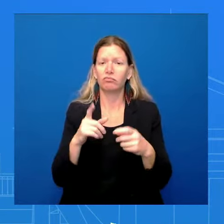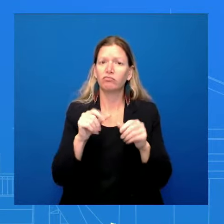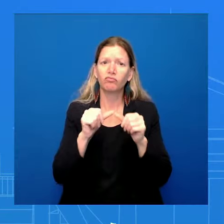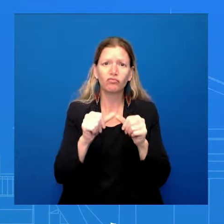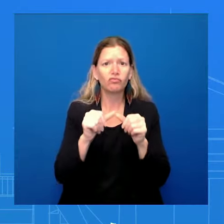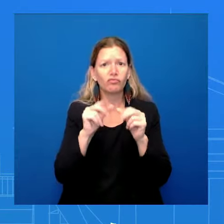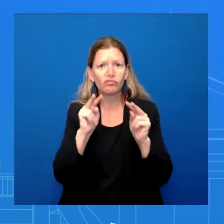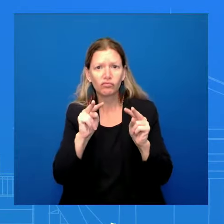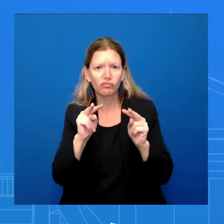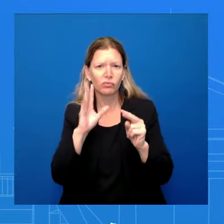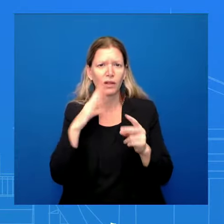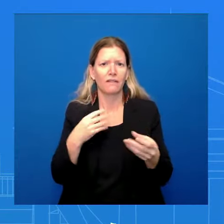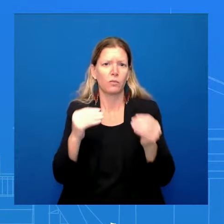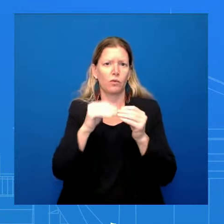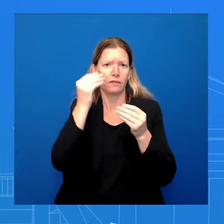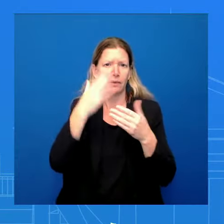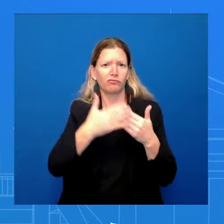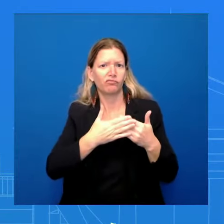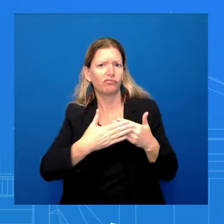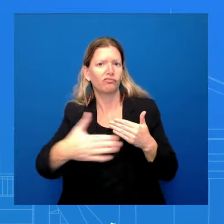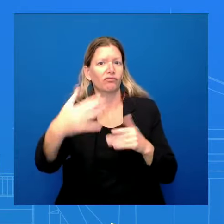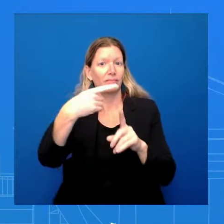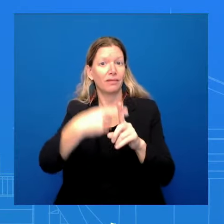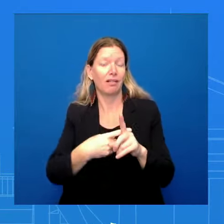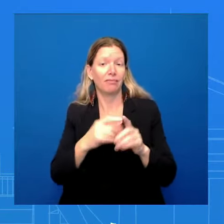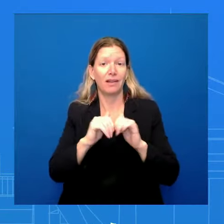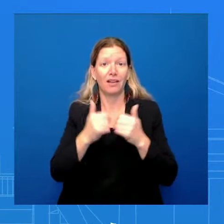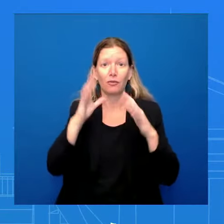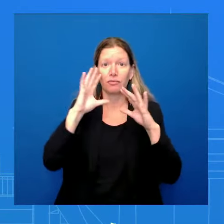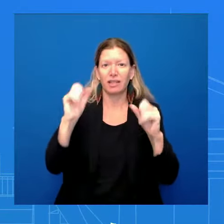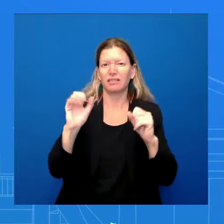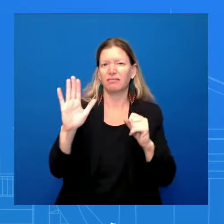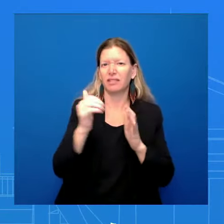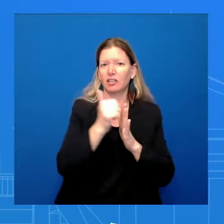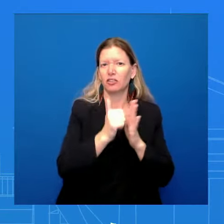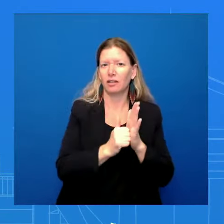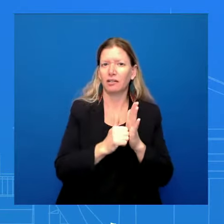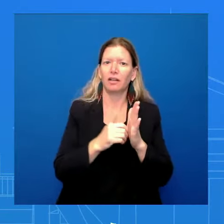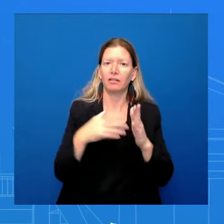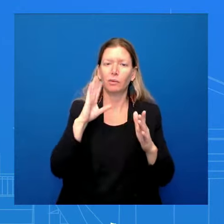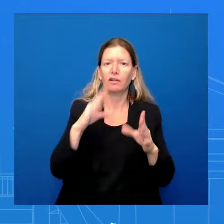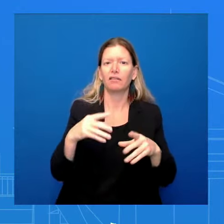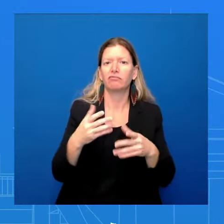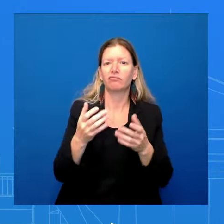And finally, as Jewish communities in the United States and around the world prepare together